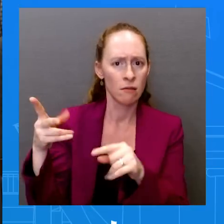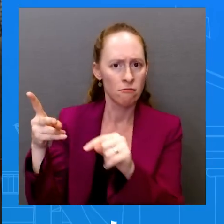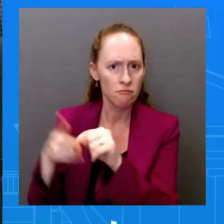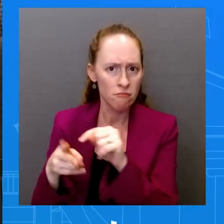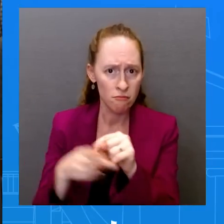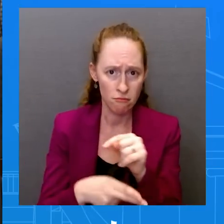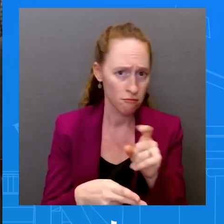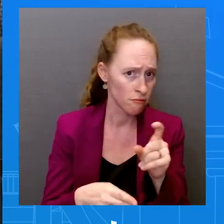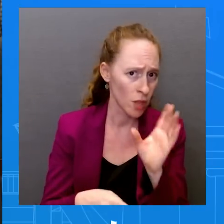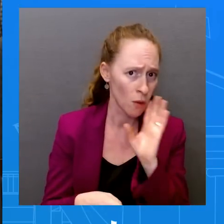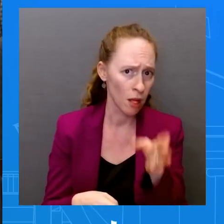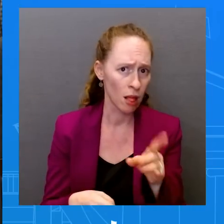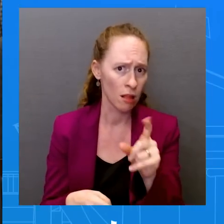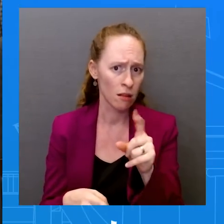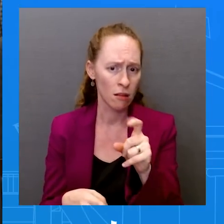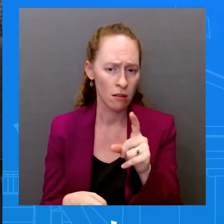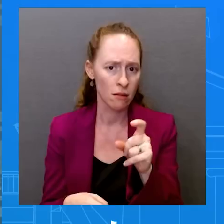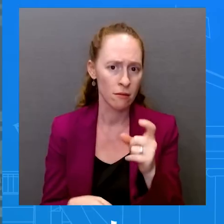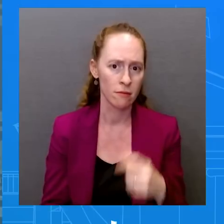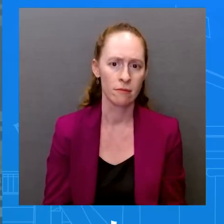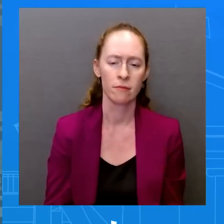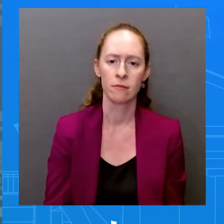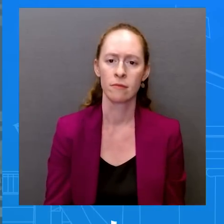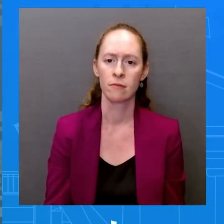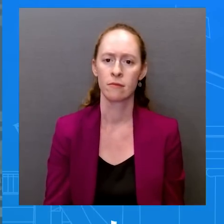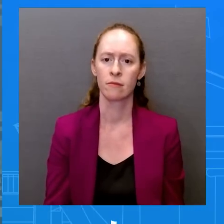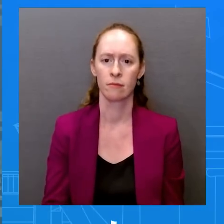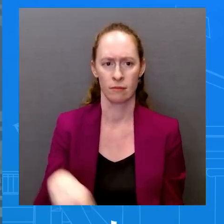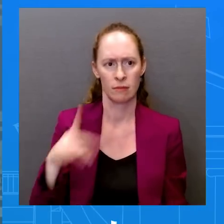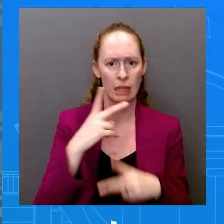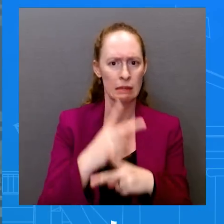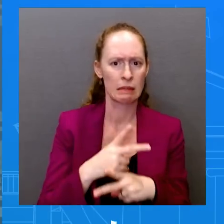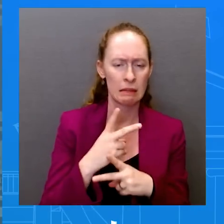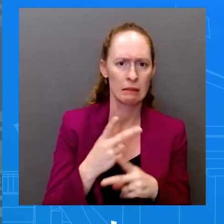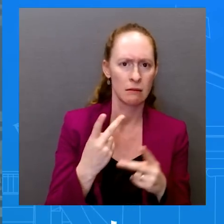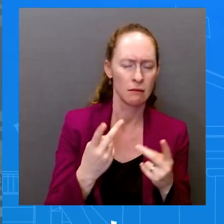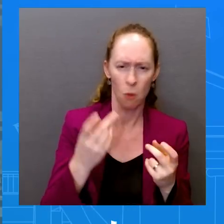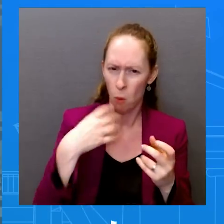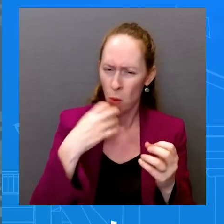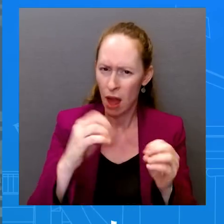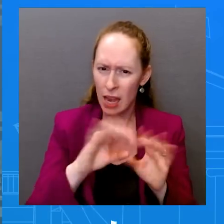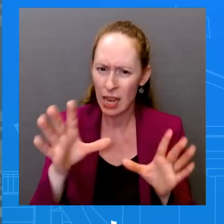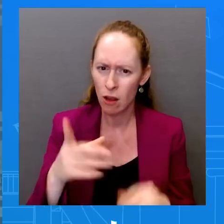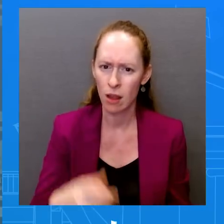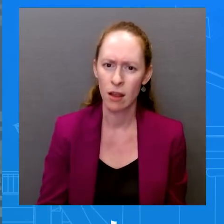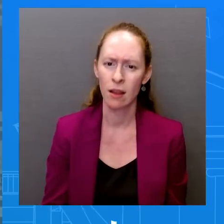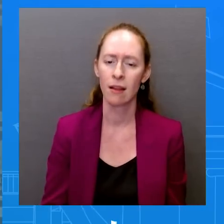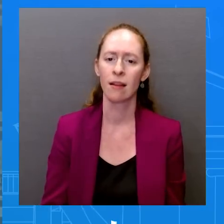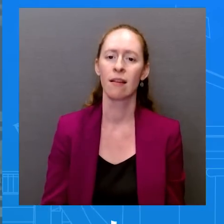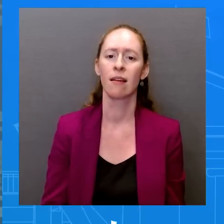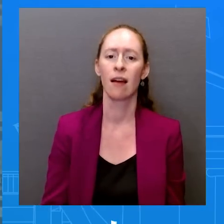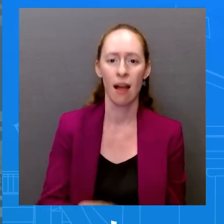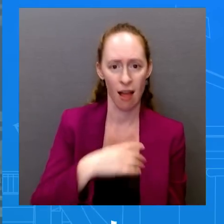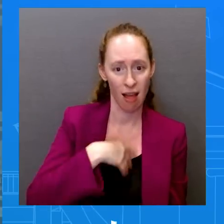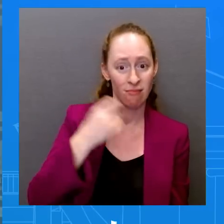on whether or not that's happened? Ms. Jean-Pierre: We understand. And we have been very clear -- and the President has said this -- that we understand what the American people